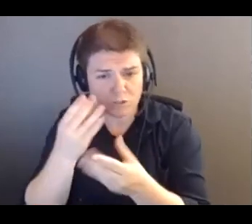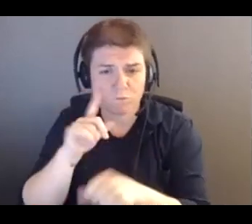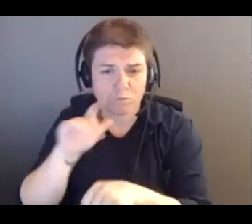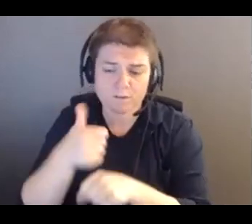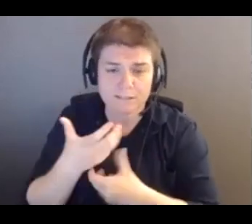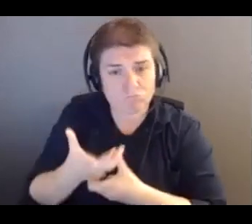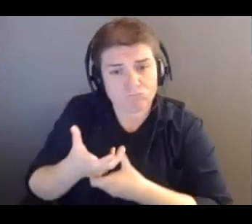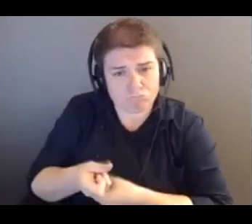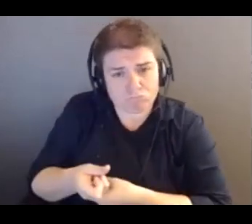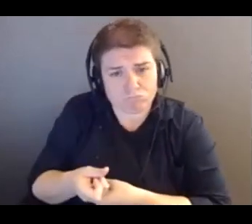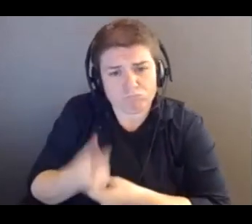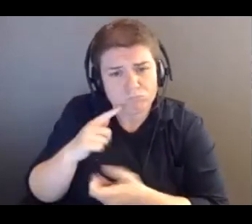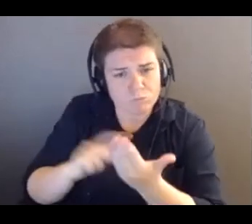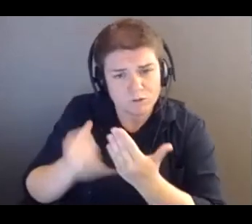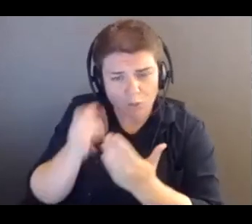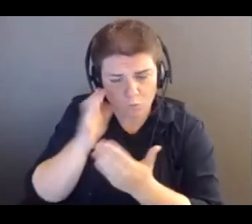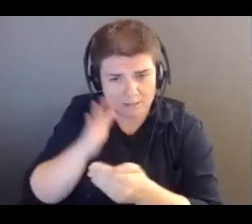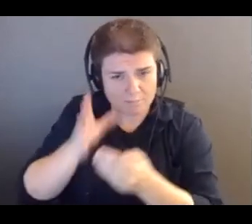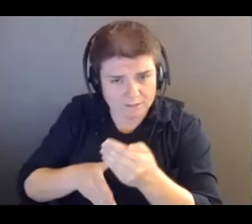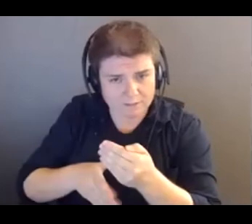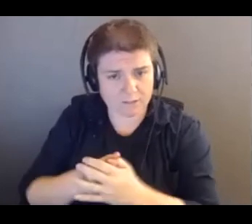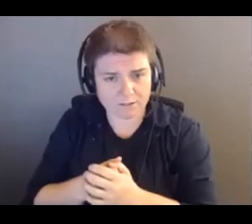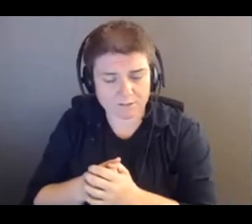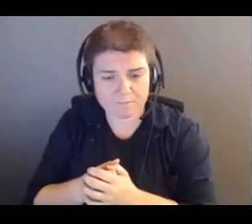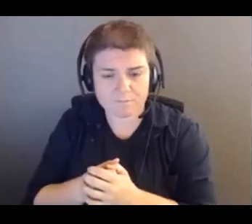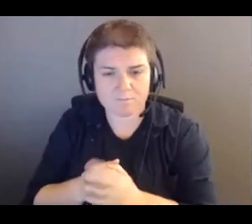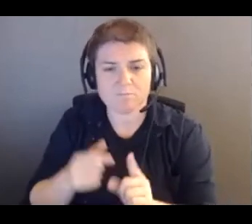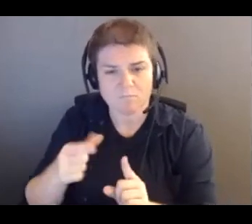the project will be completed as described and that the applicant will reach their goals.